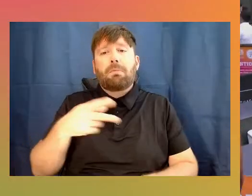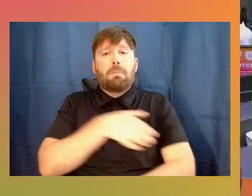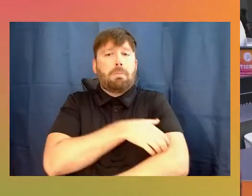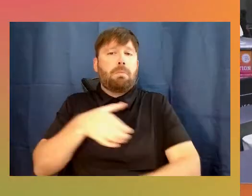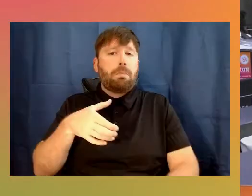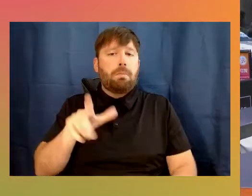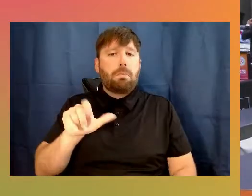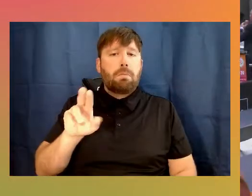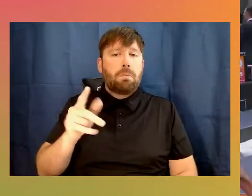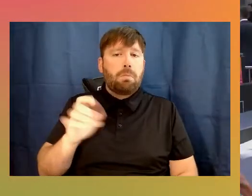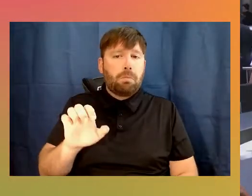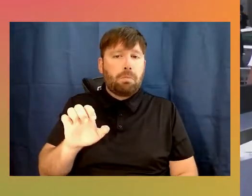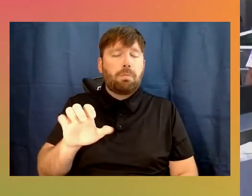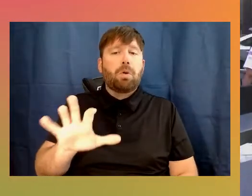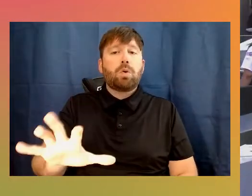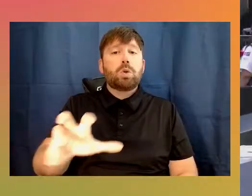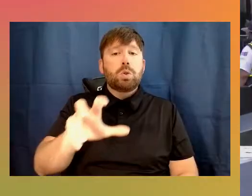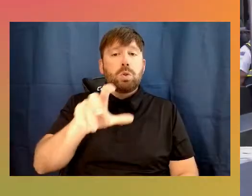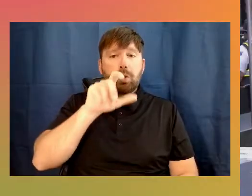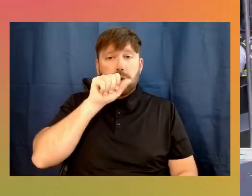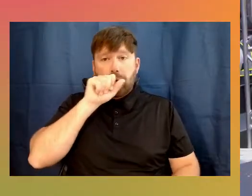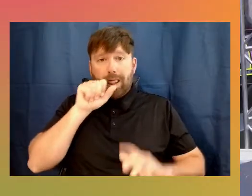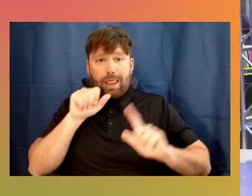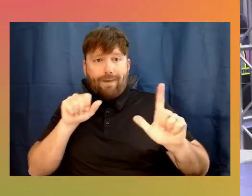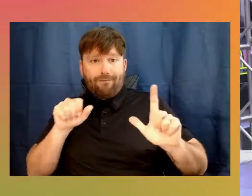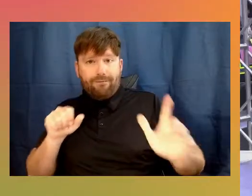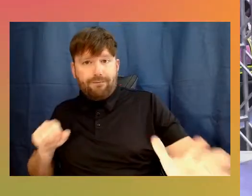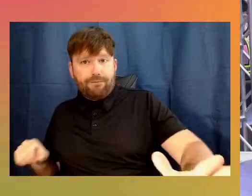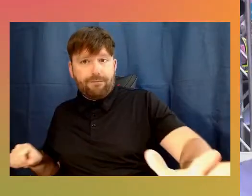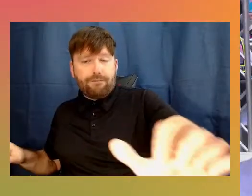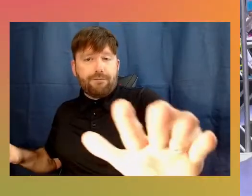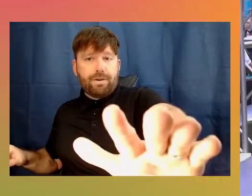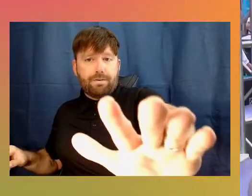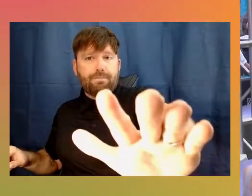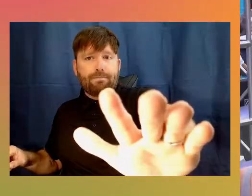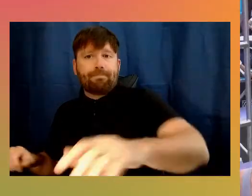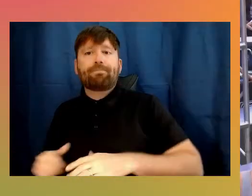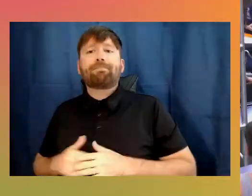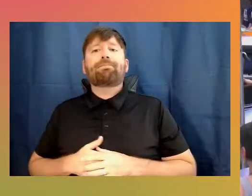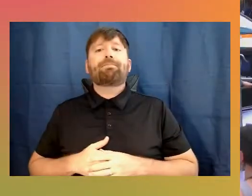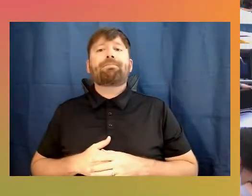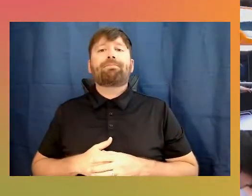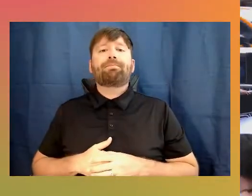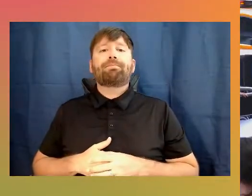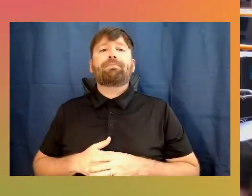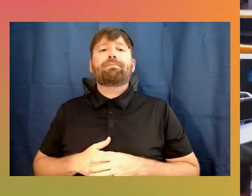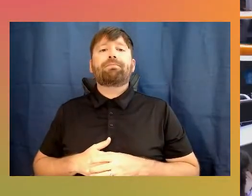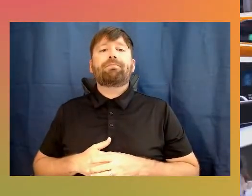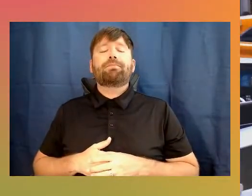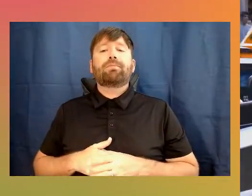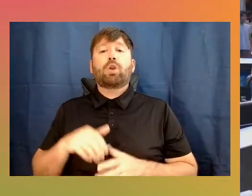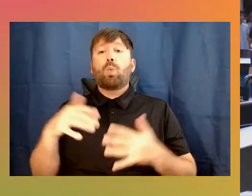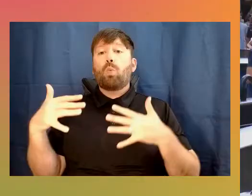RISE UP. EXHALE, POWER LUNGE. ARMS REACH BACK. ONE BREATH, ONE MOVEMENT. LEFT ARM FORWARD, INHALE.